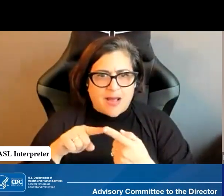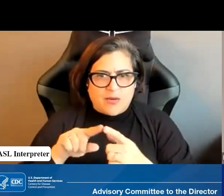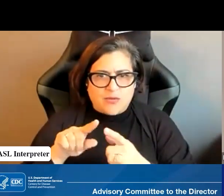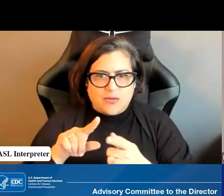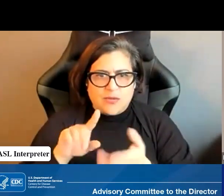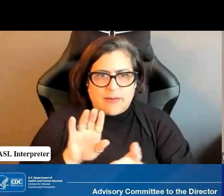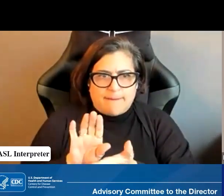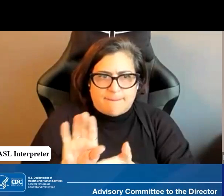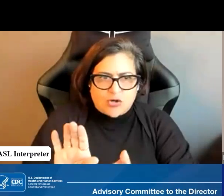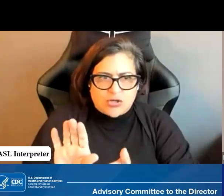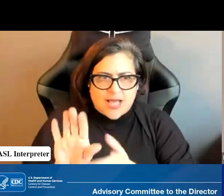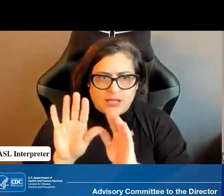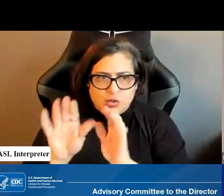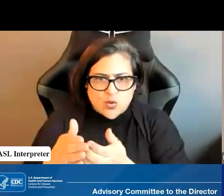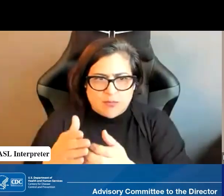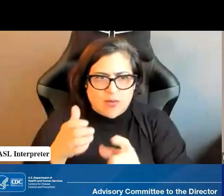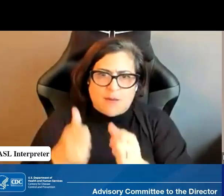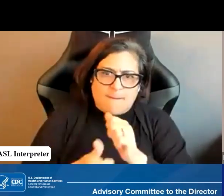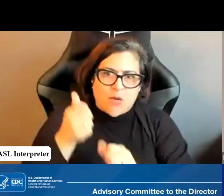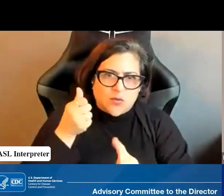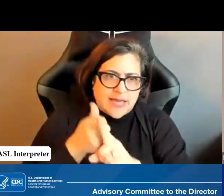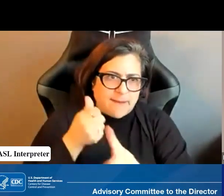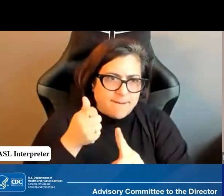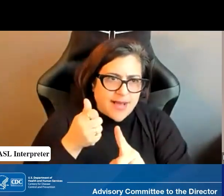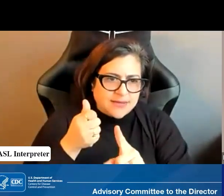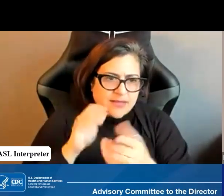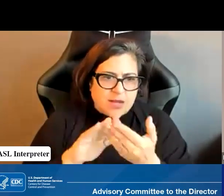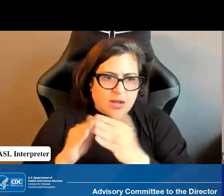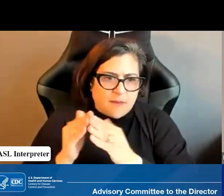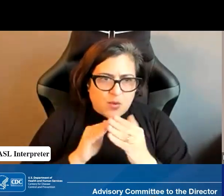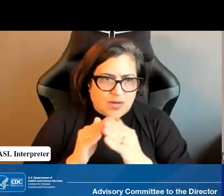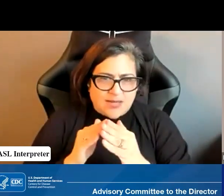or most impacted communities lifted up. And I do feel like as we talk --